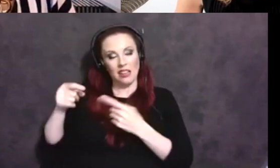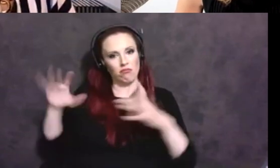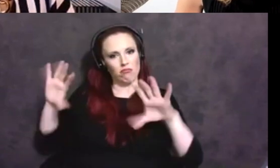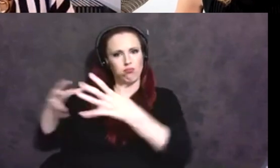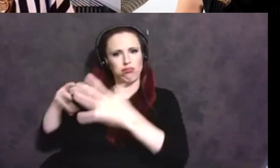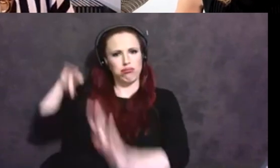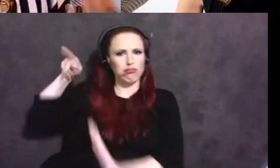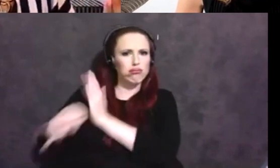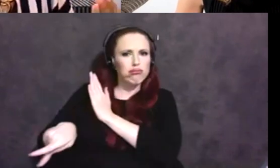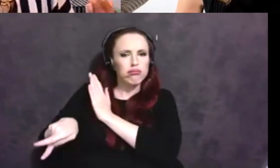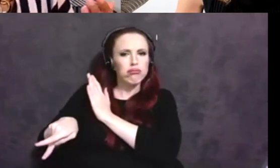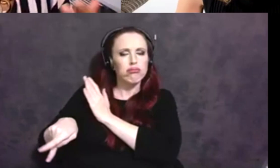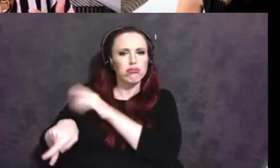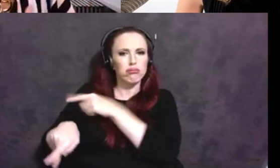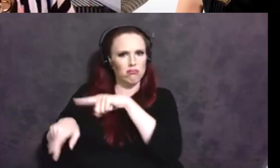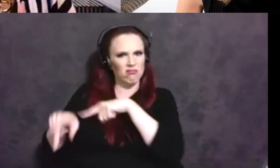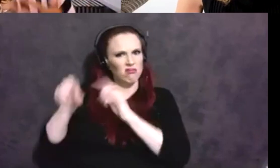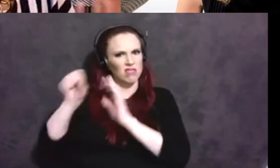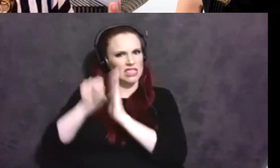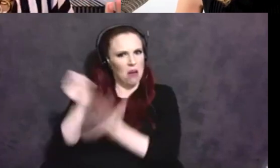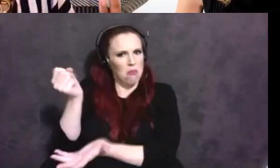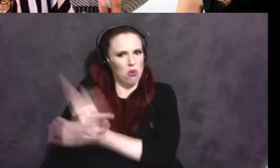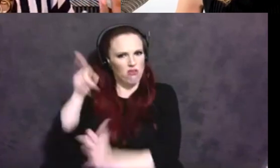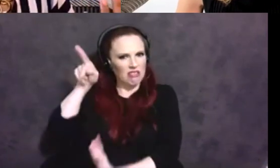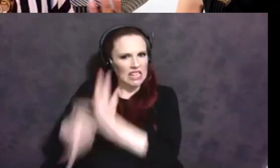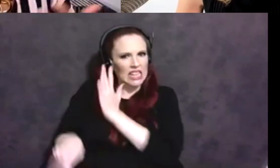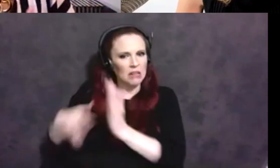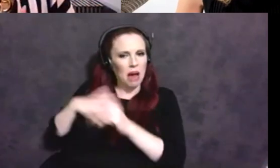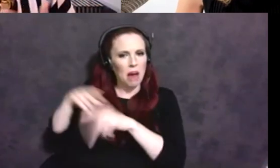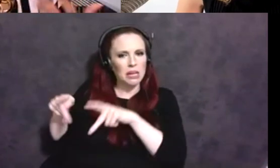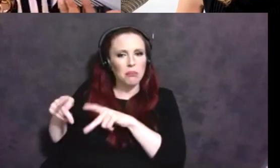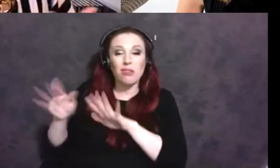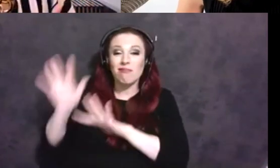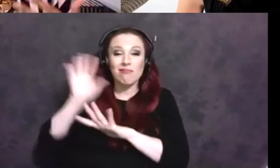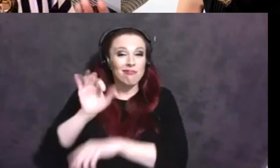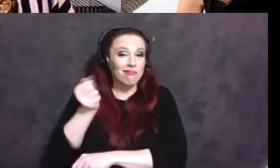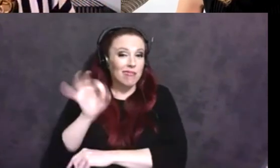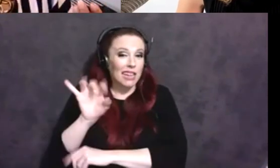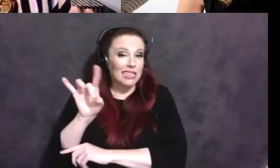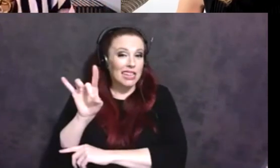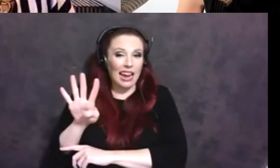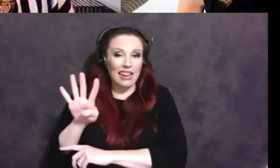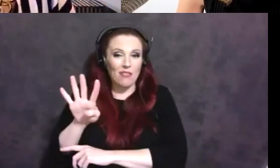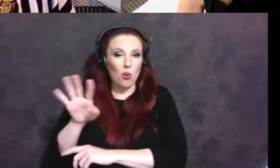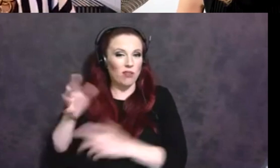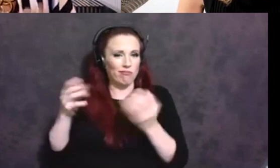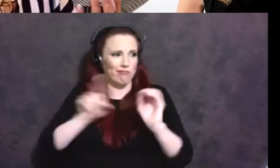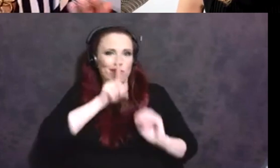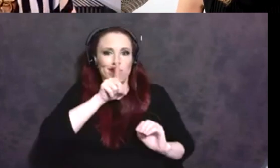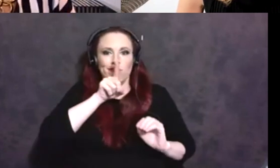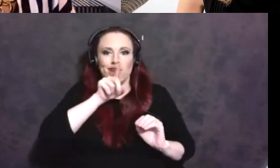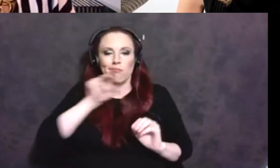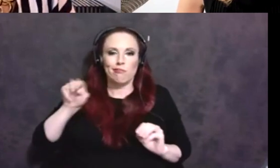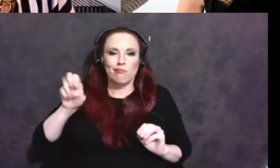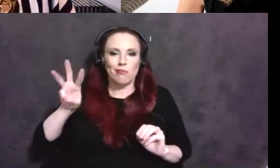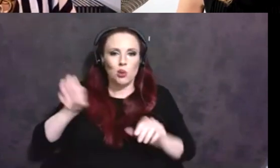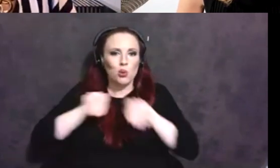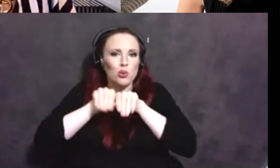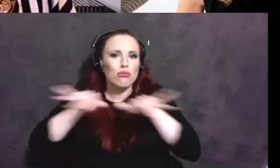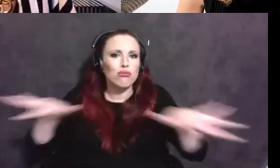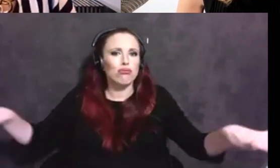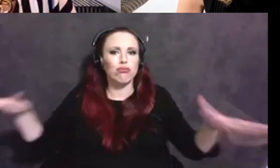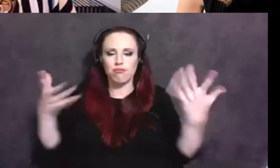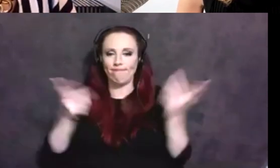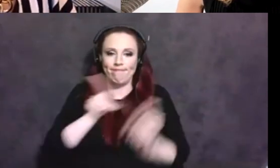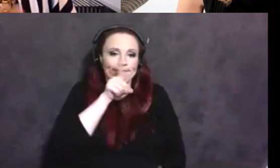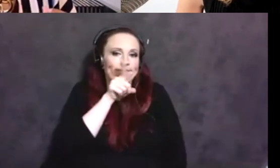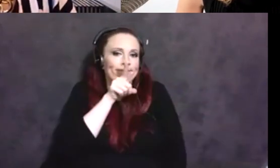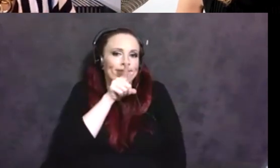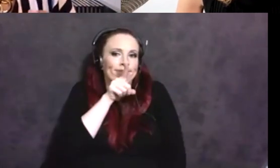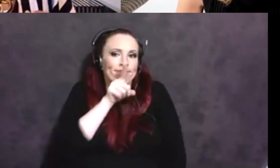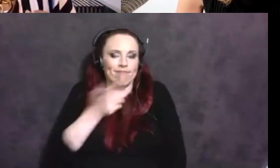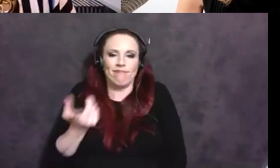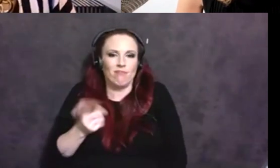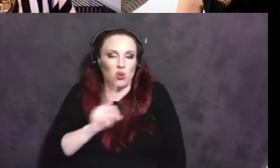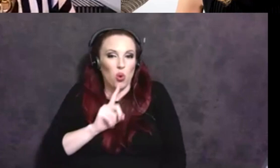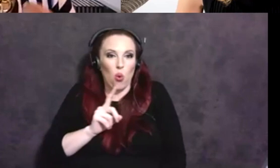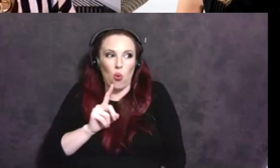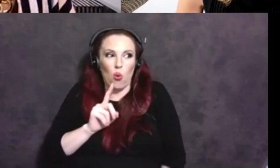old in 1984, the Sikh community in India experienced genocide. State sanctioned. No internet or